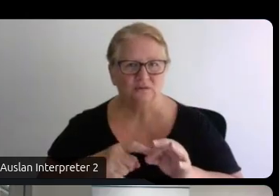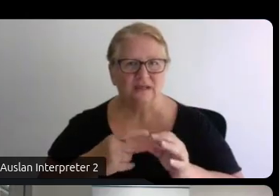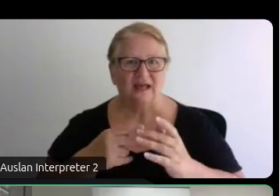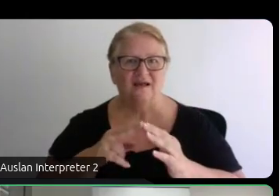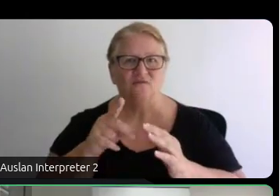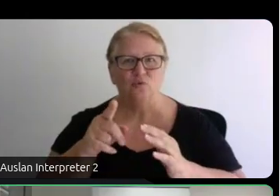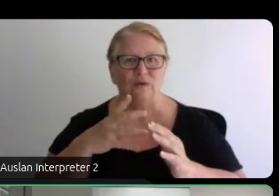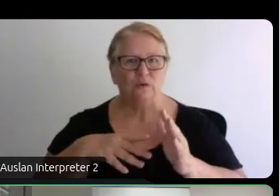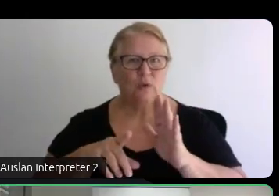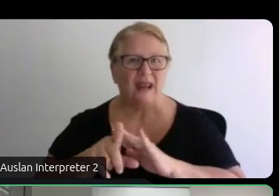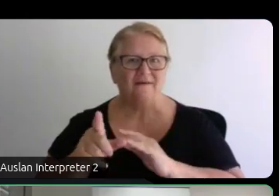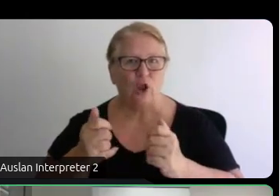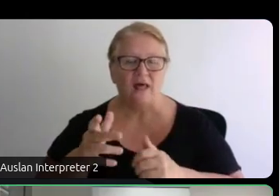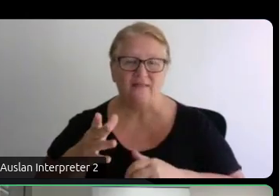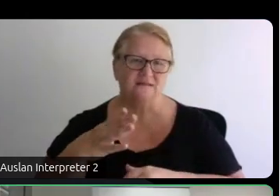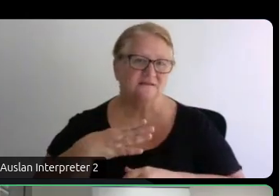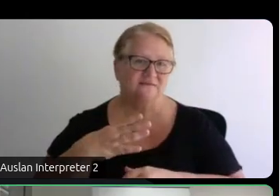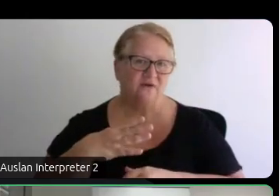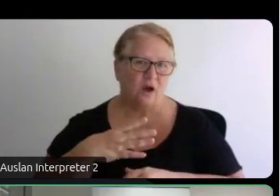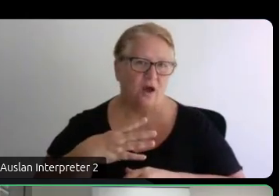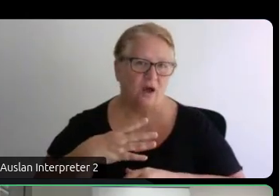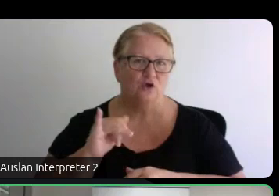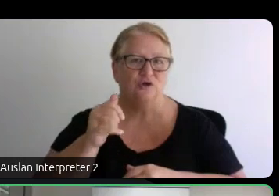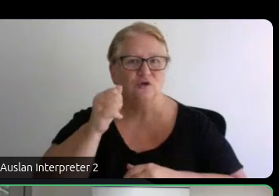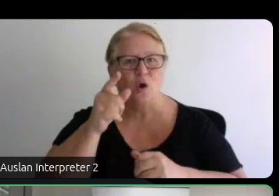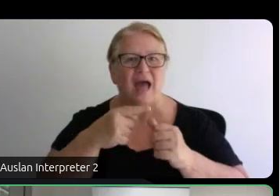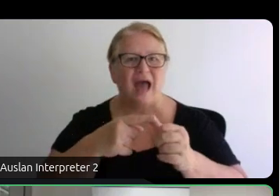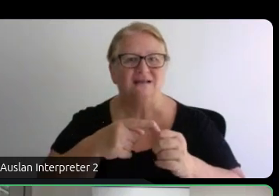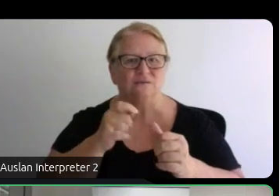that's fine. Just know all the questions will be answered and will be included in the webinar